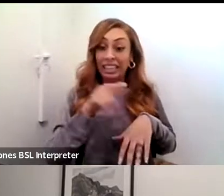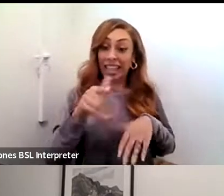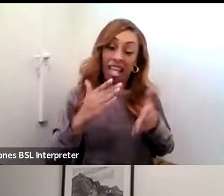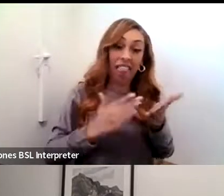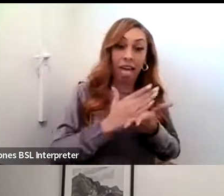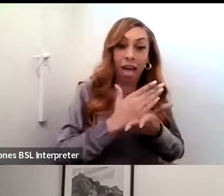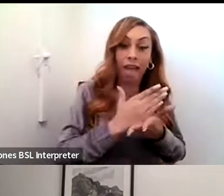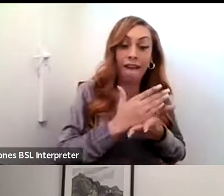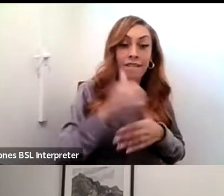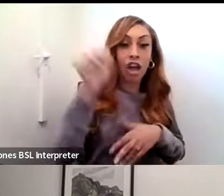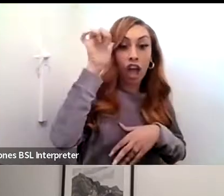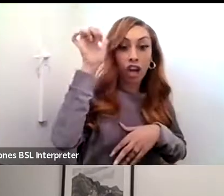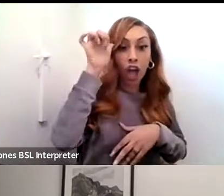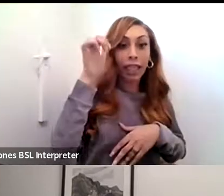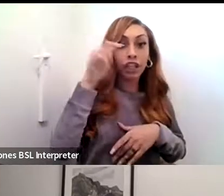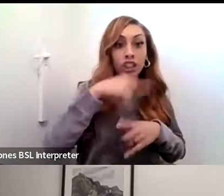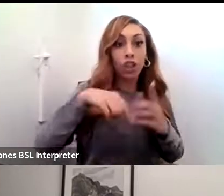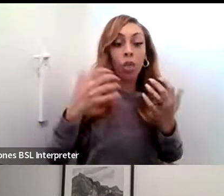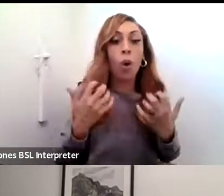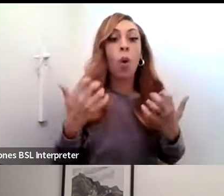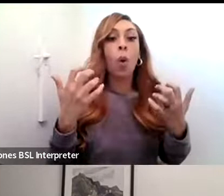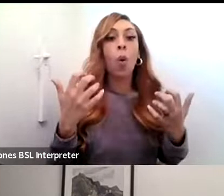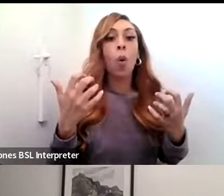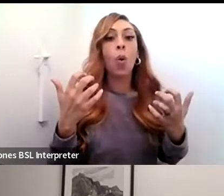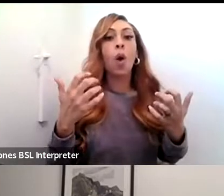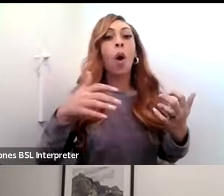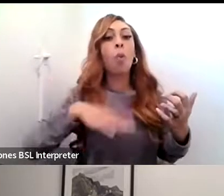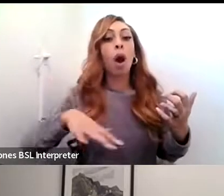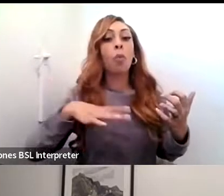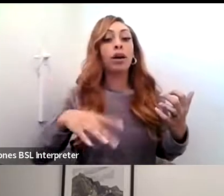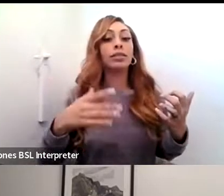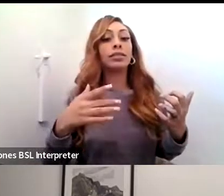it acknowledges the audience. And I just wanted to ask anyone really